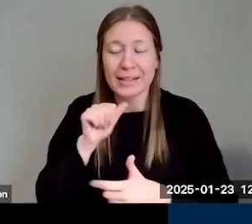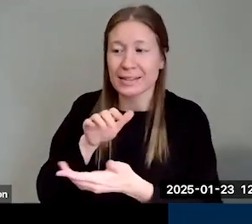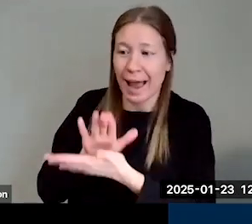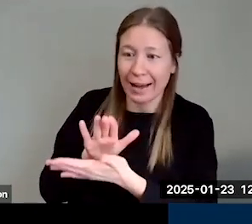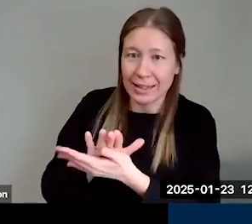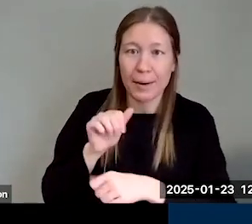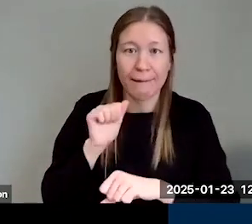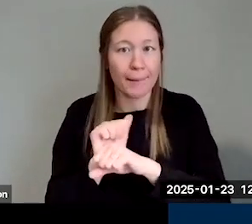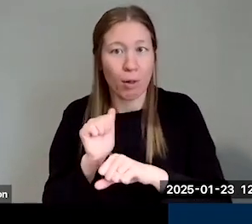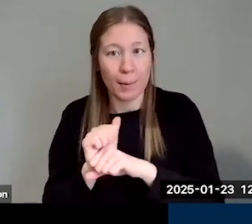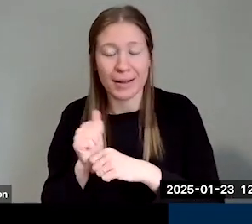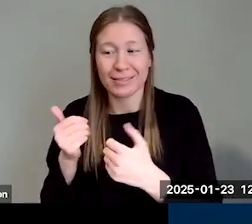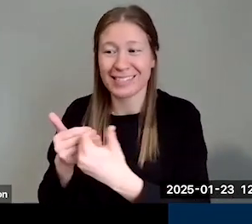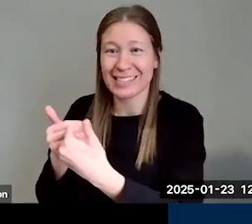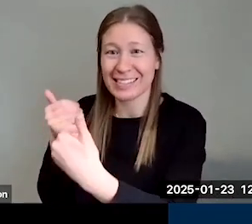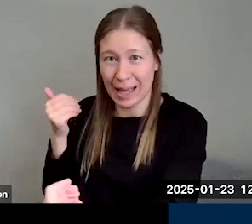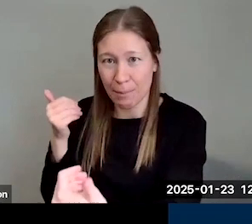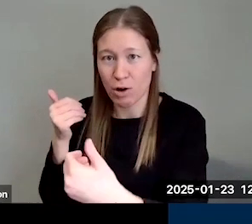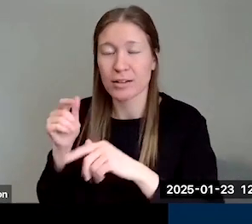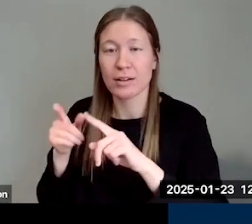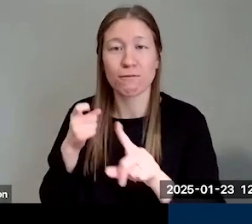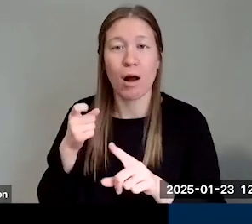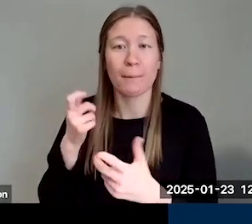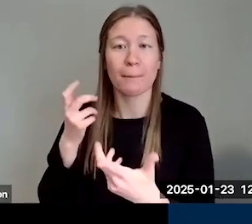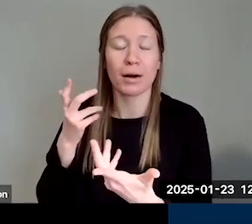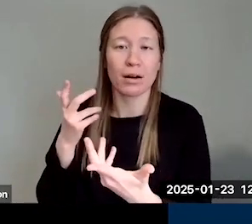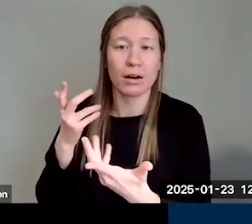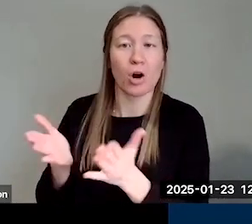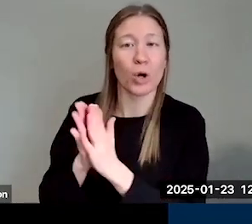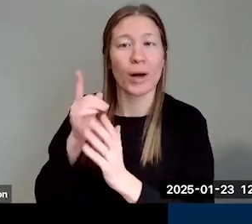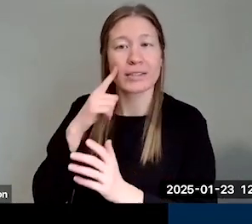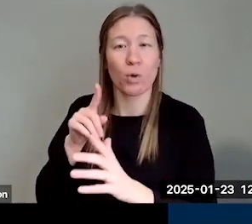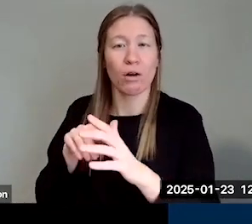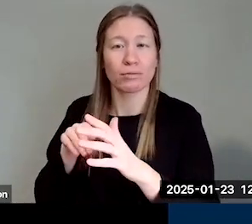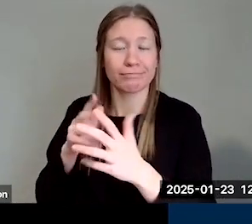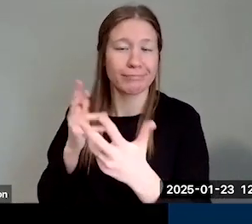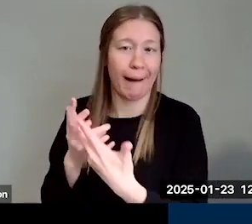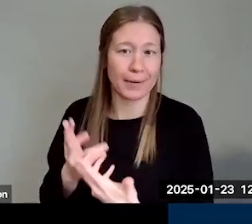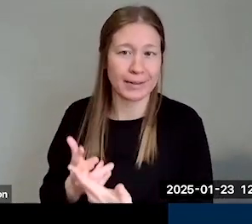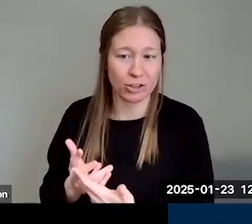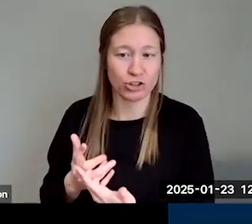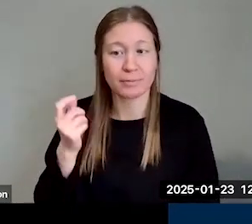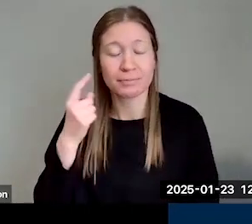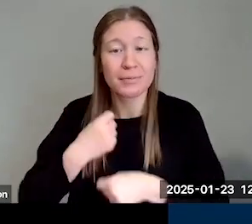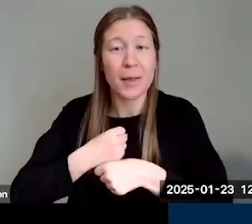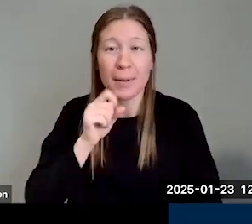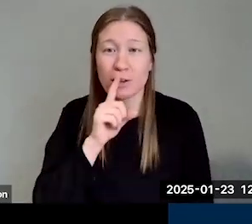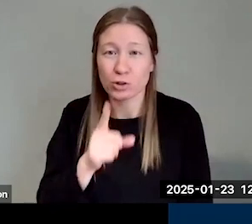separate from any requests for accommodation to ensure that there can't be any type